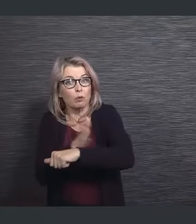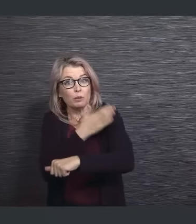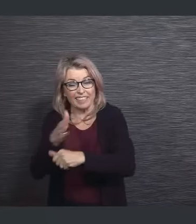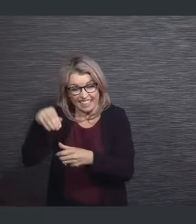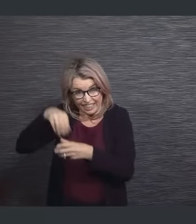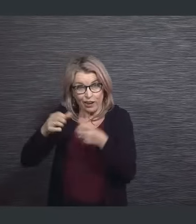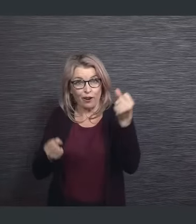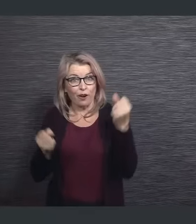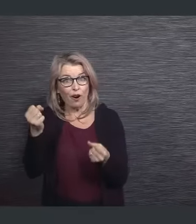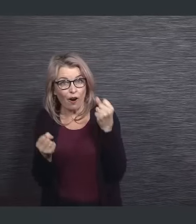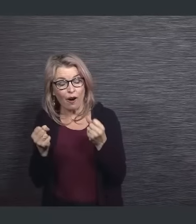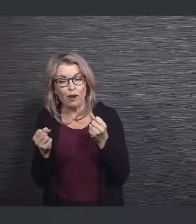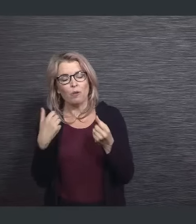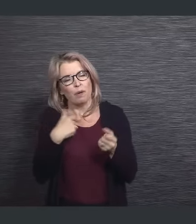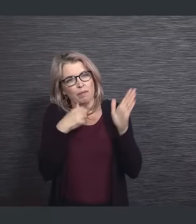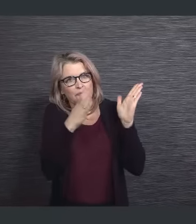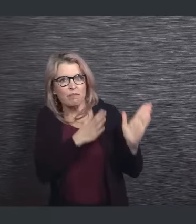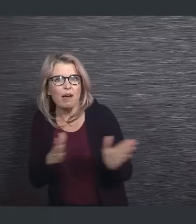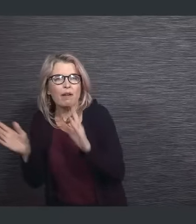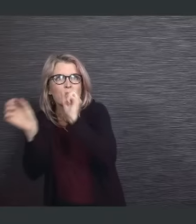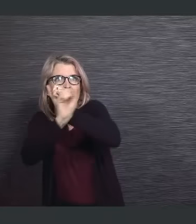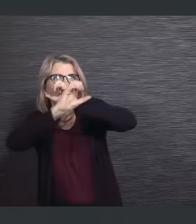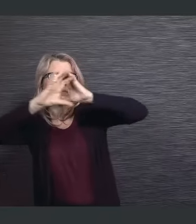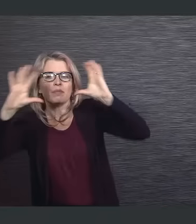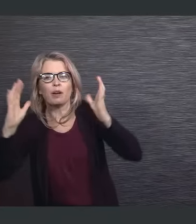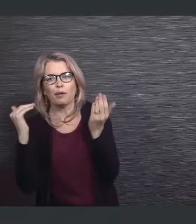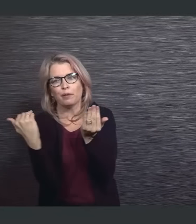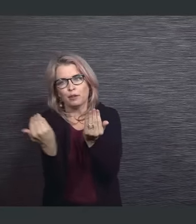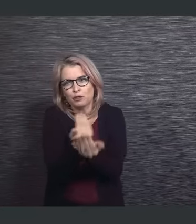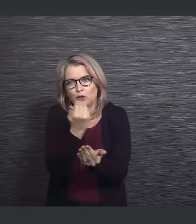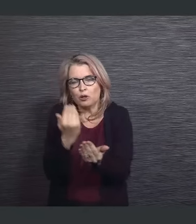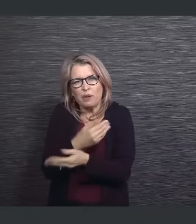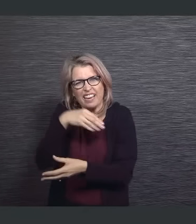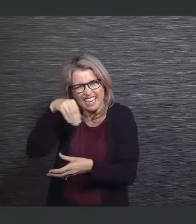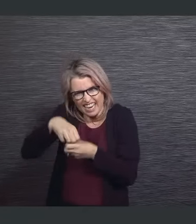we envision a new in-cabin experience using our expertise